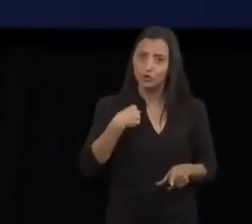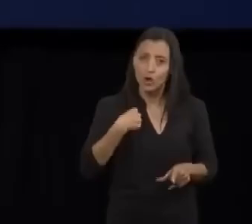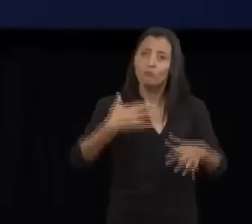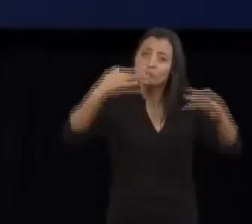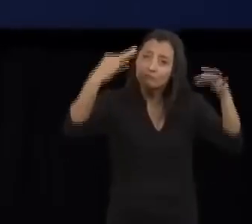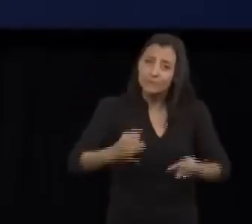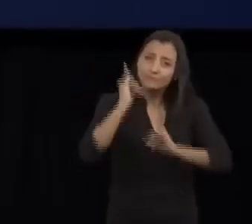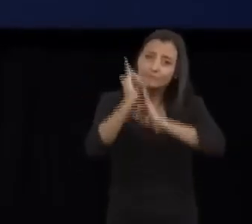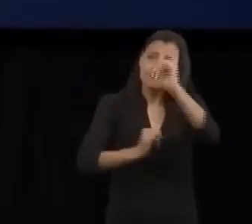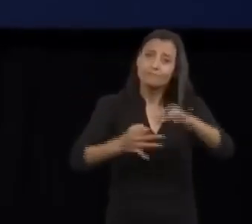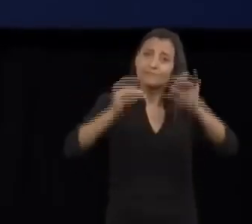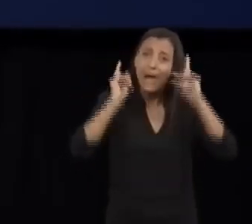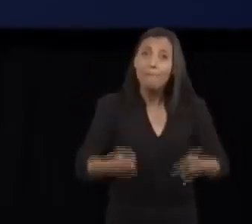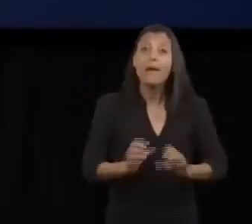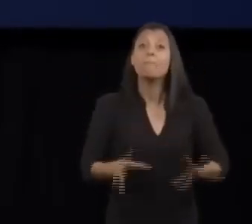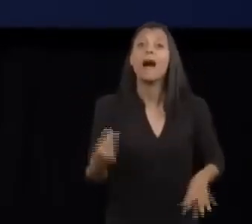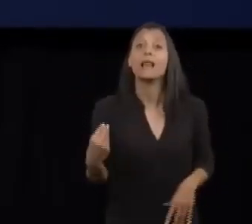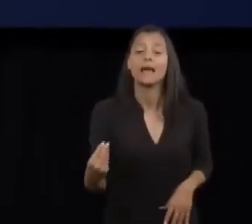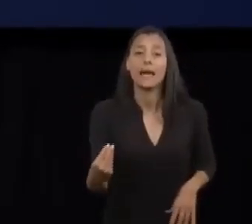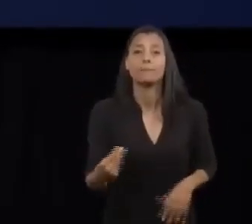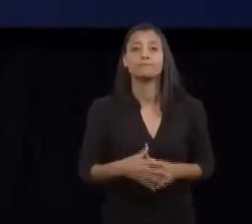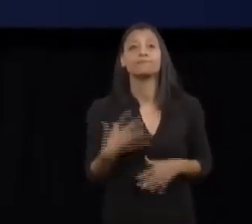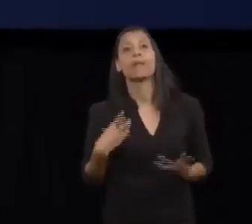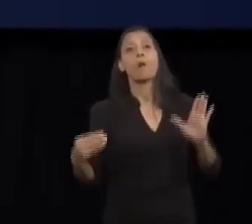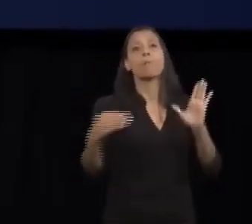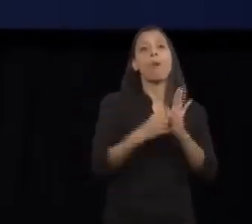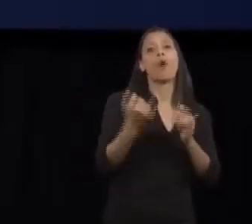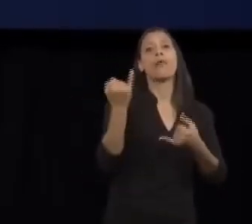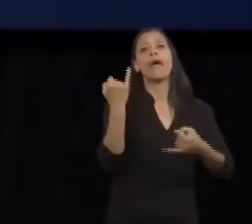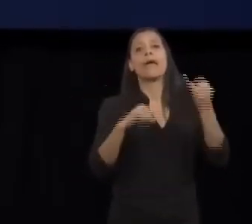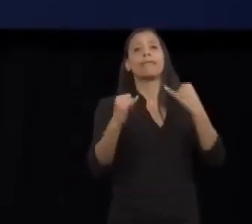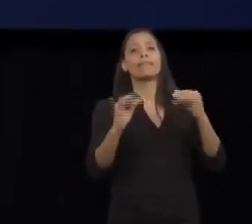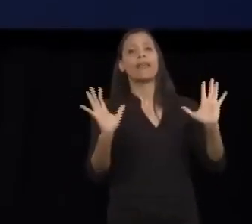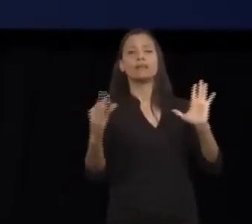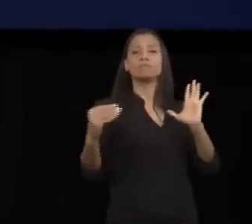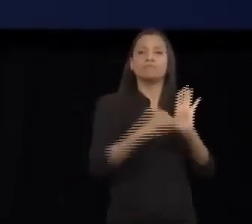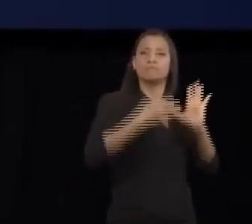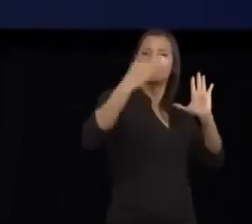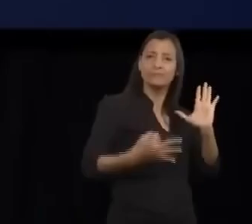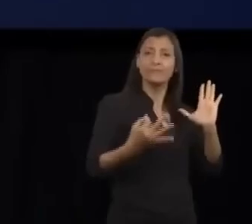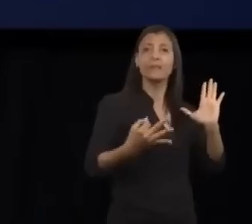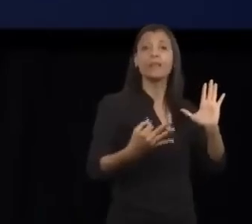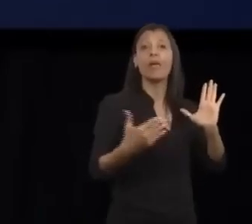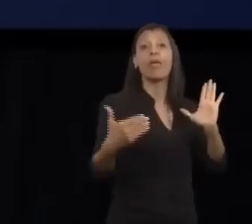to put the interest rate in the function of money demand.